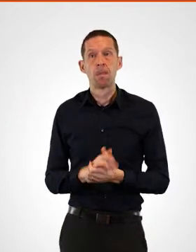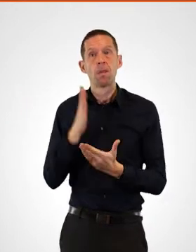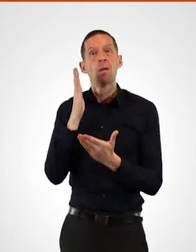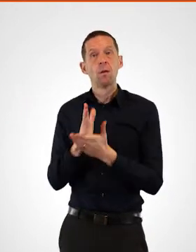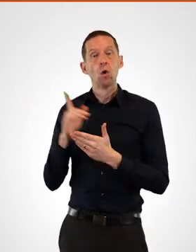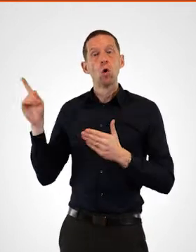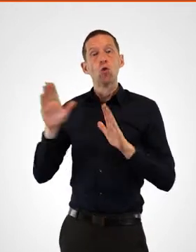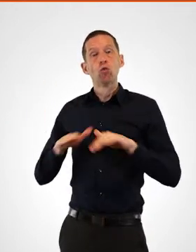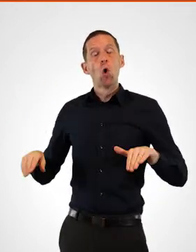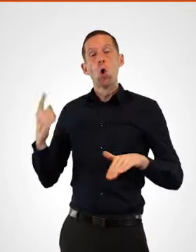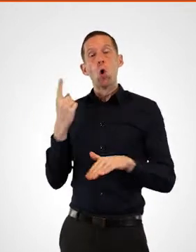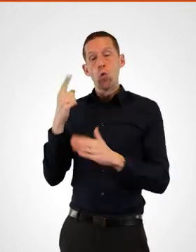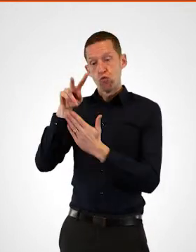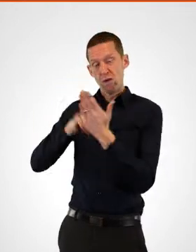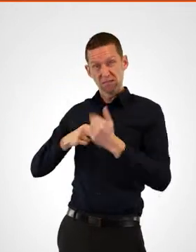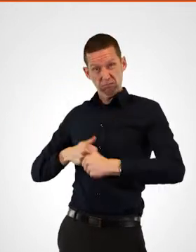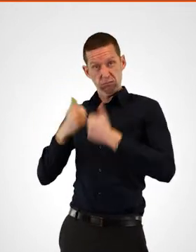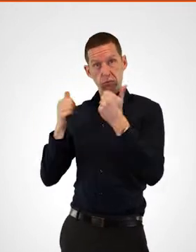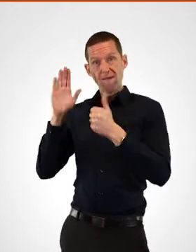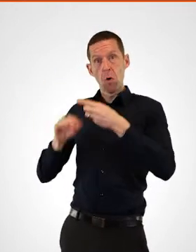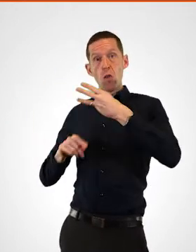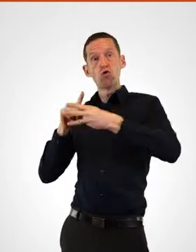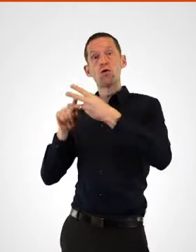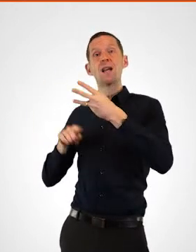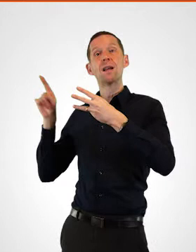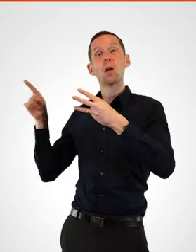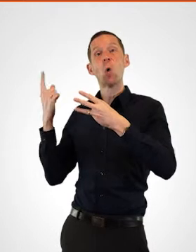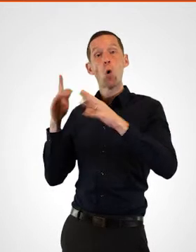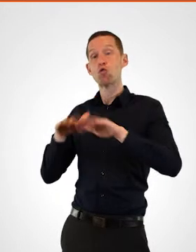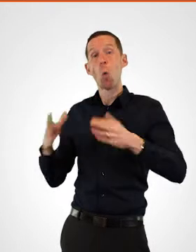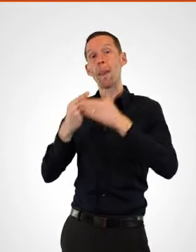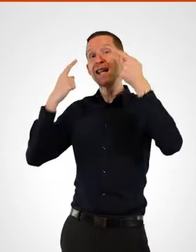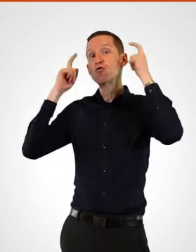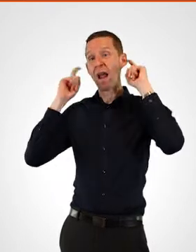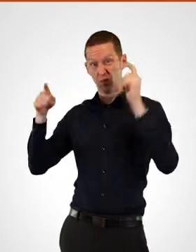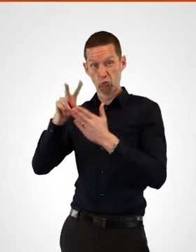Actually the children who were reading best out of the three groups were actually the children with the hearing aids.